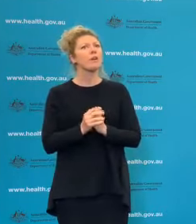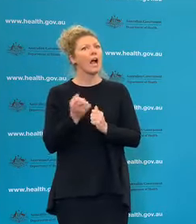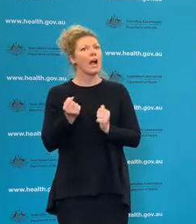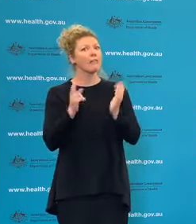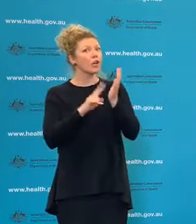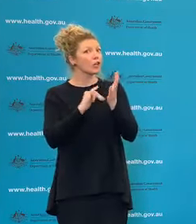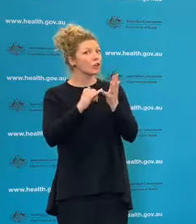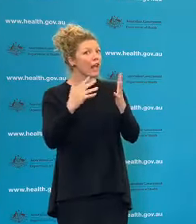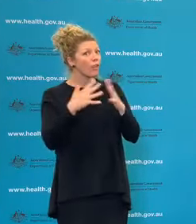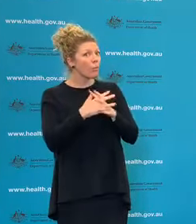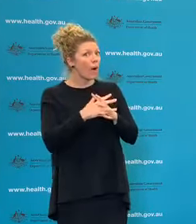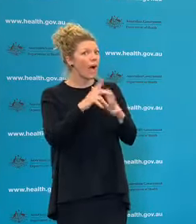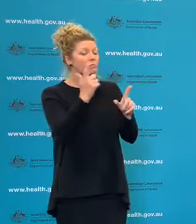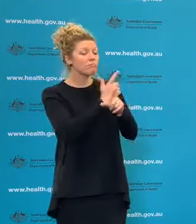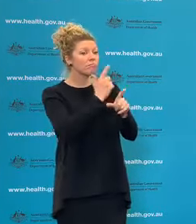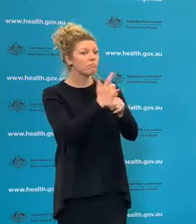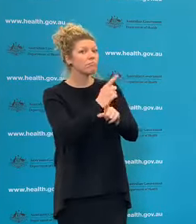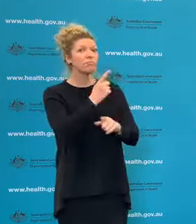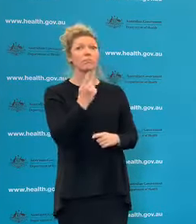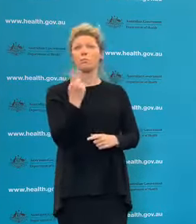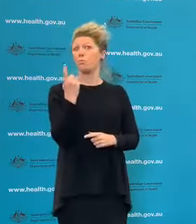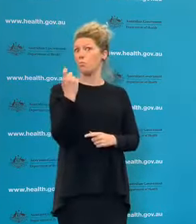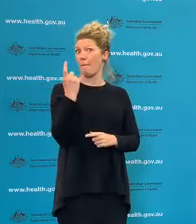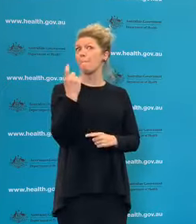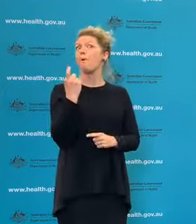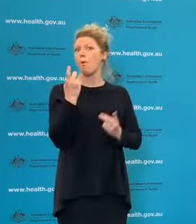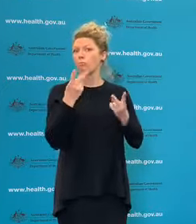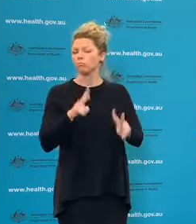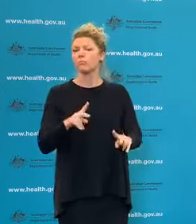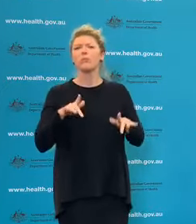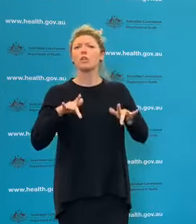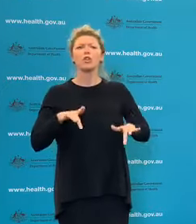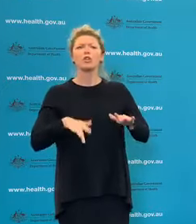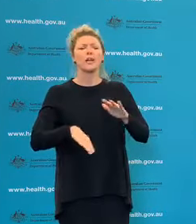media of one additional death.Aas yet we've not had that confirmed by New